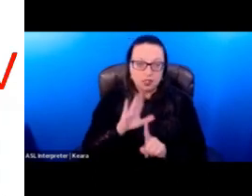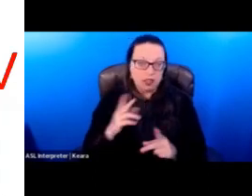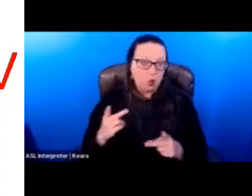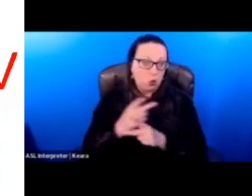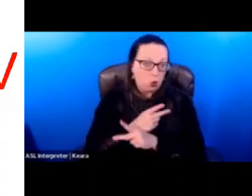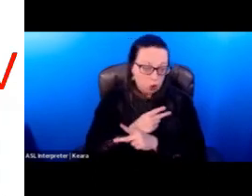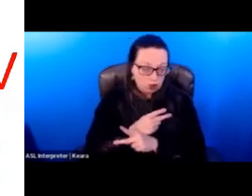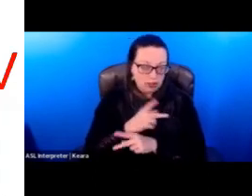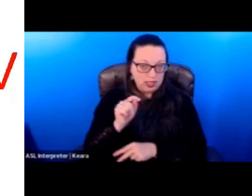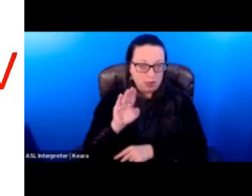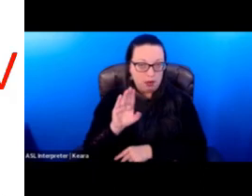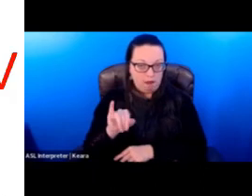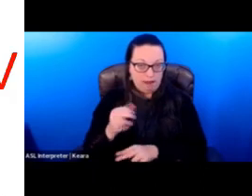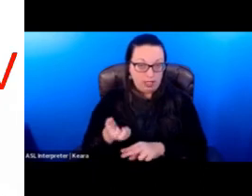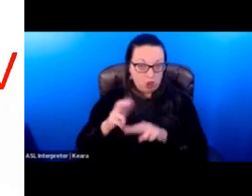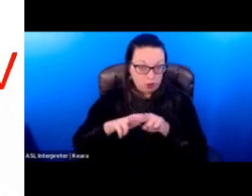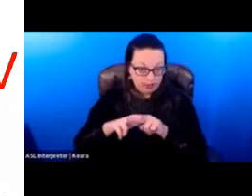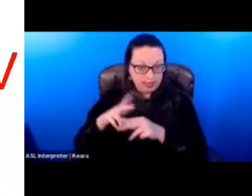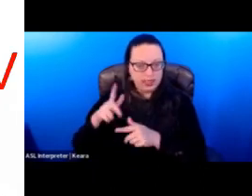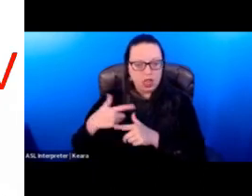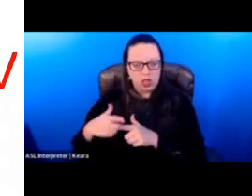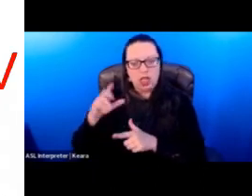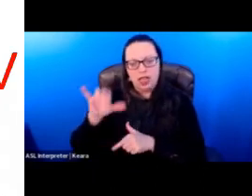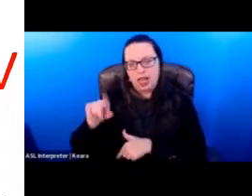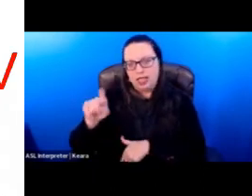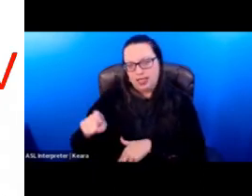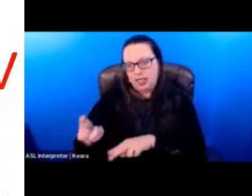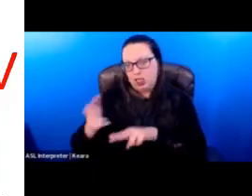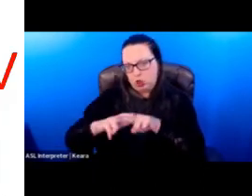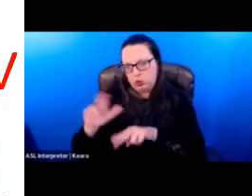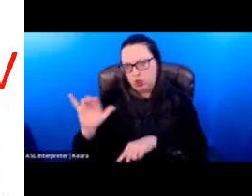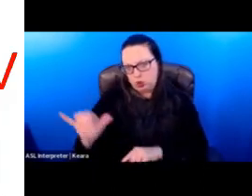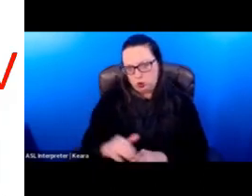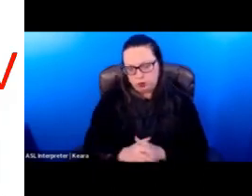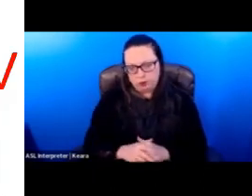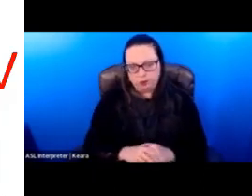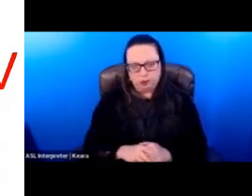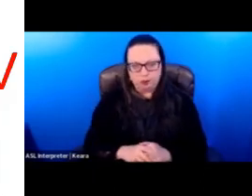increases then that that need increased. One last of these